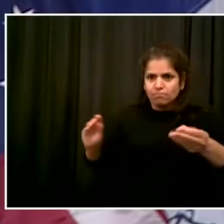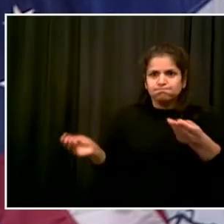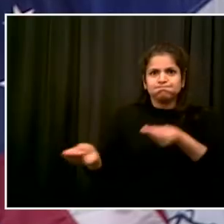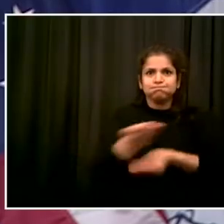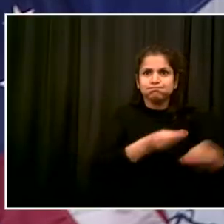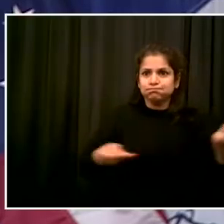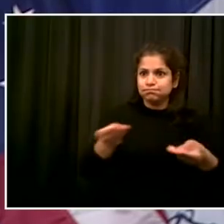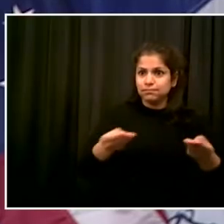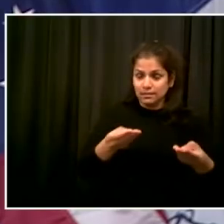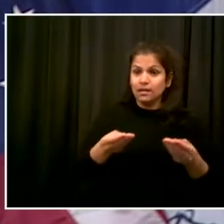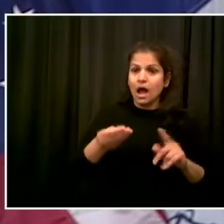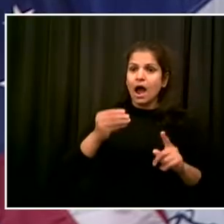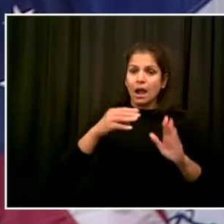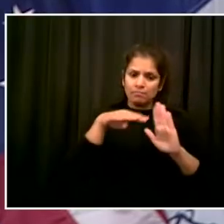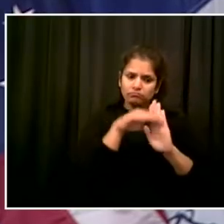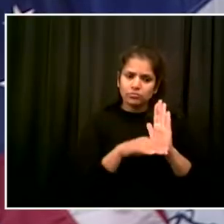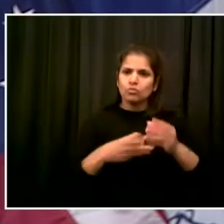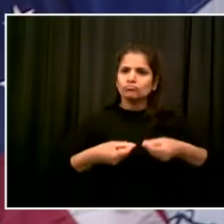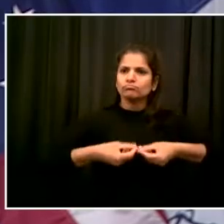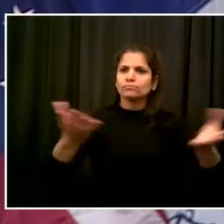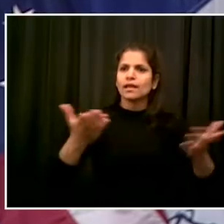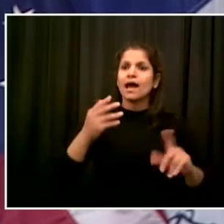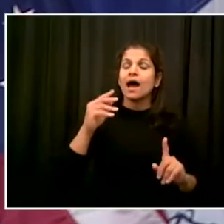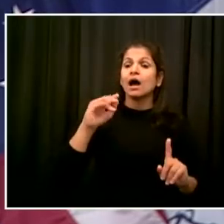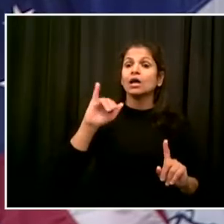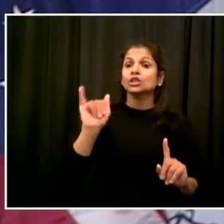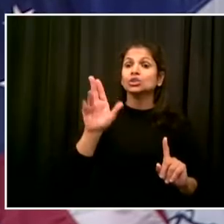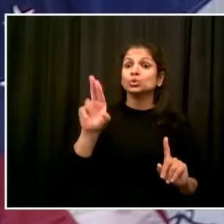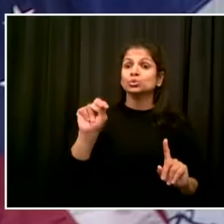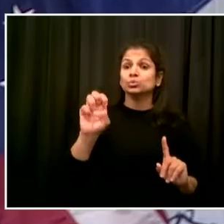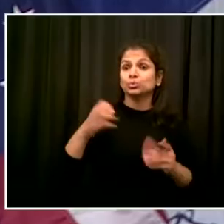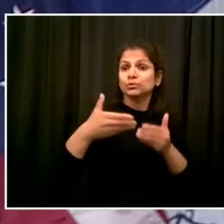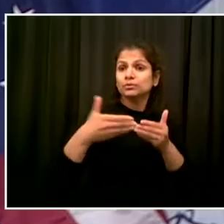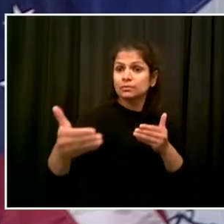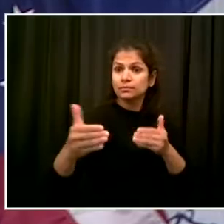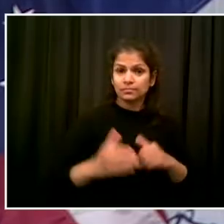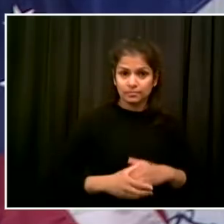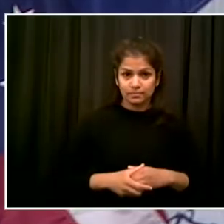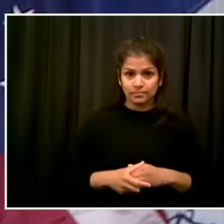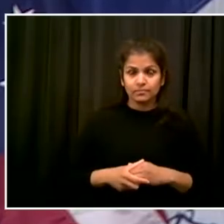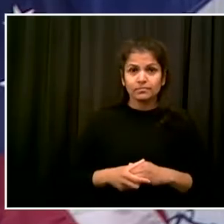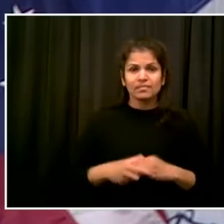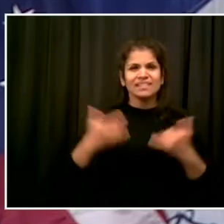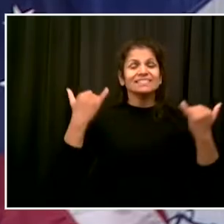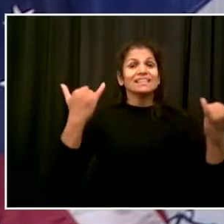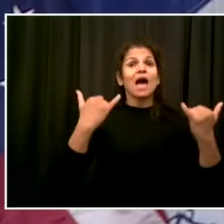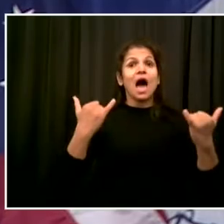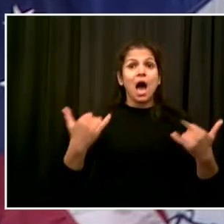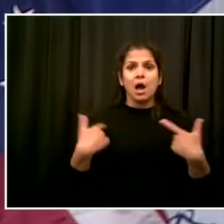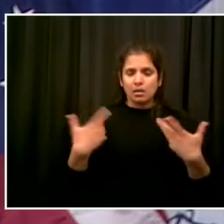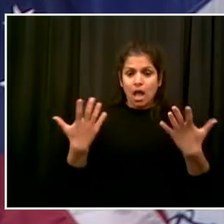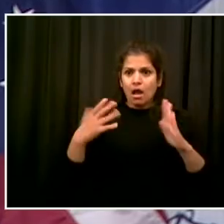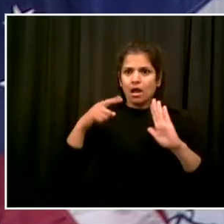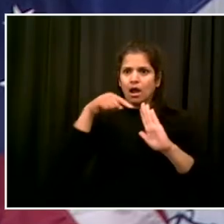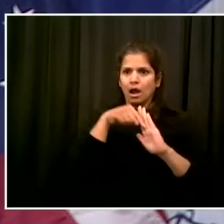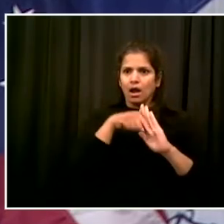SO WEVHAE ZERO GUARANTEE ABOUT IF AND HOW AND WHEN THEY WILL BEA FEDERAL STATUS.